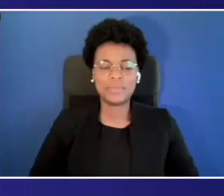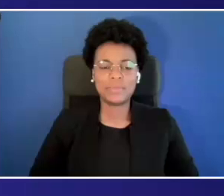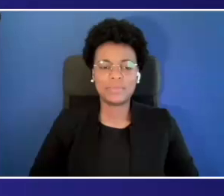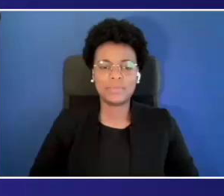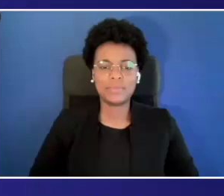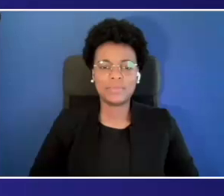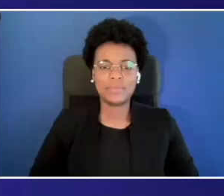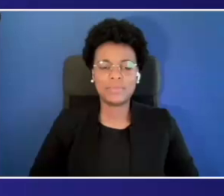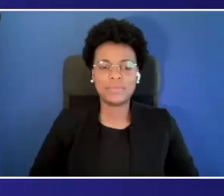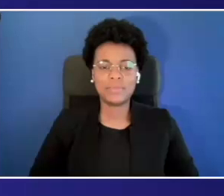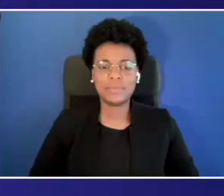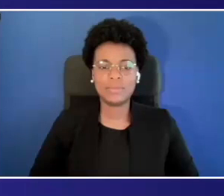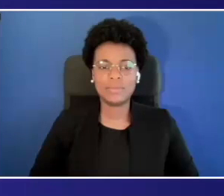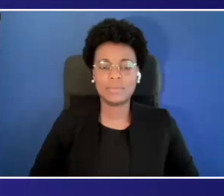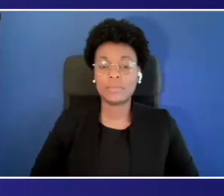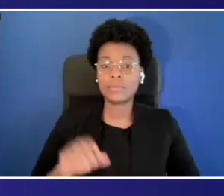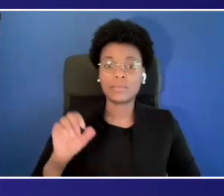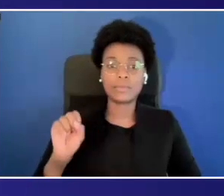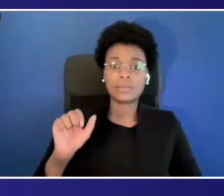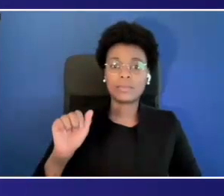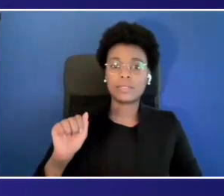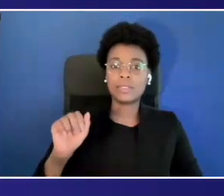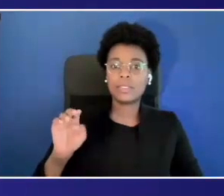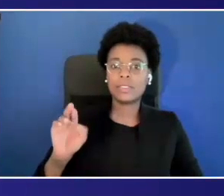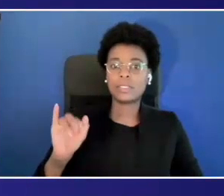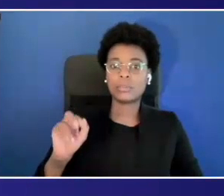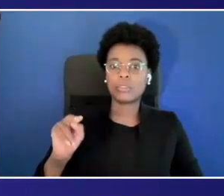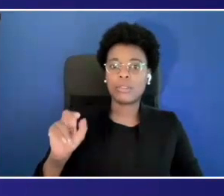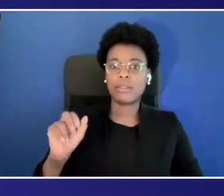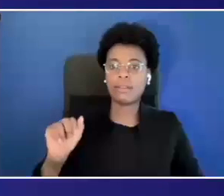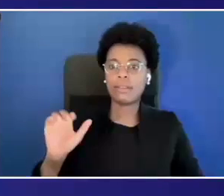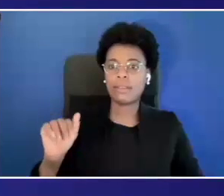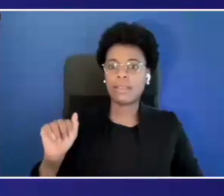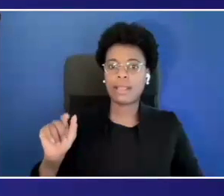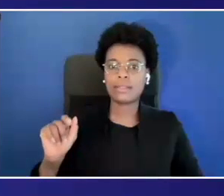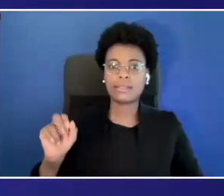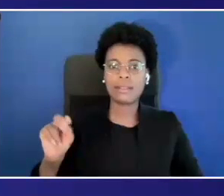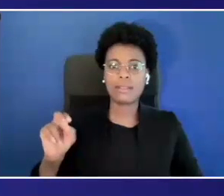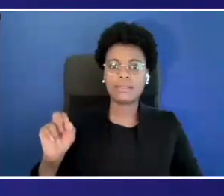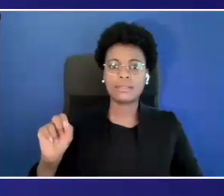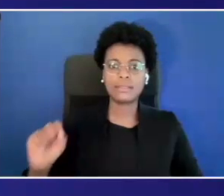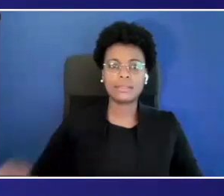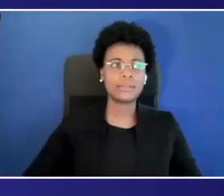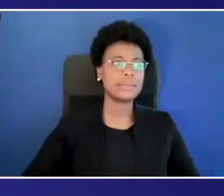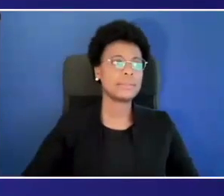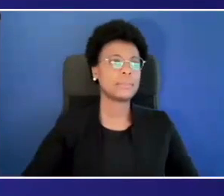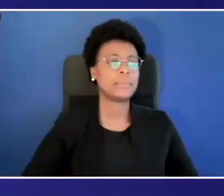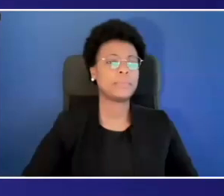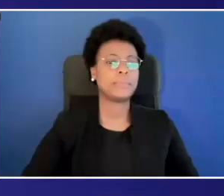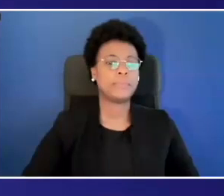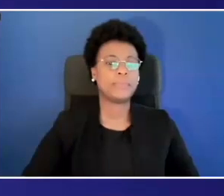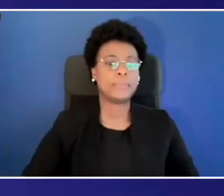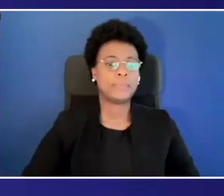Sabrina, Calazans.